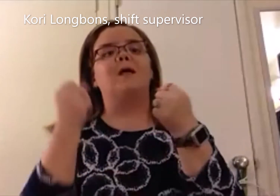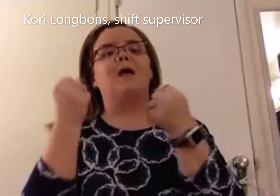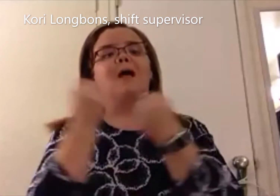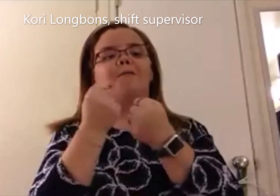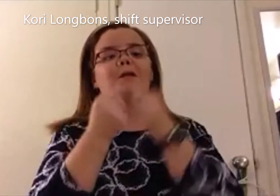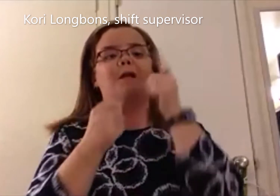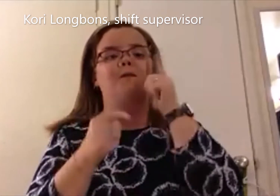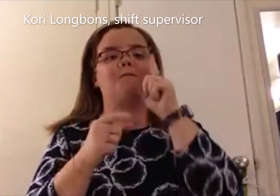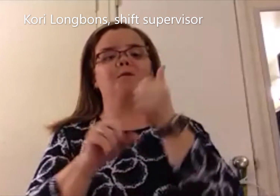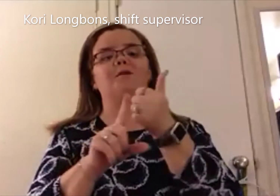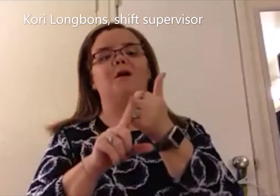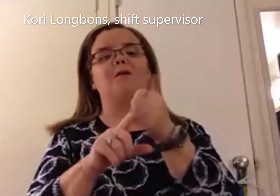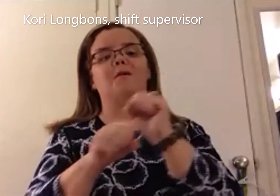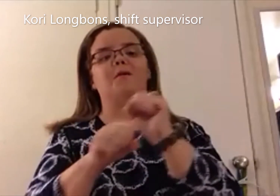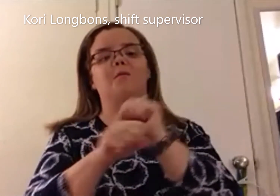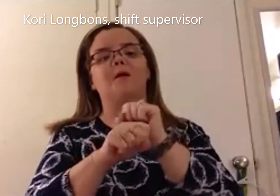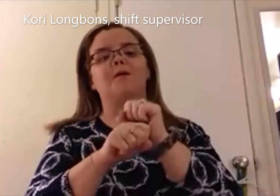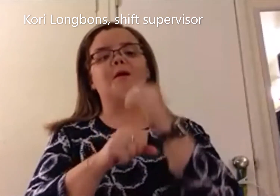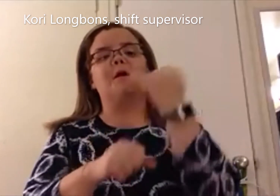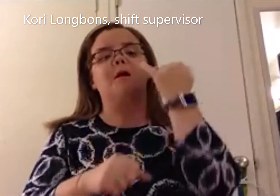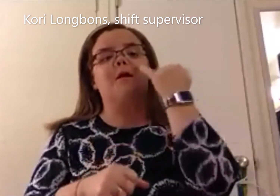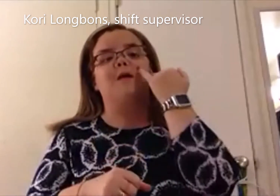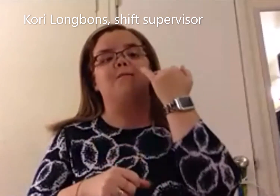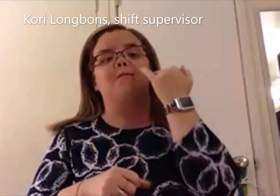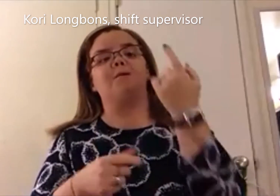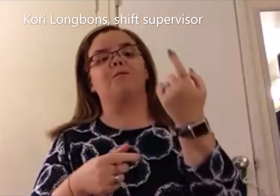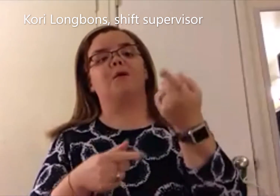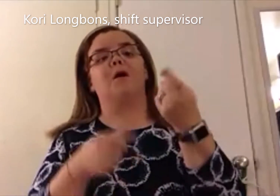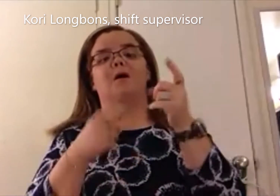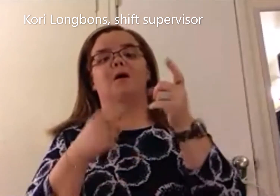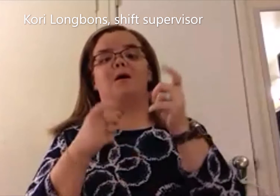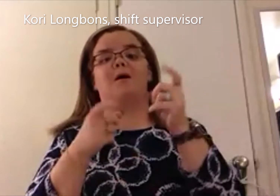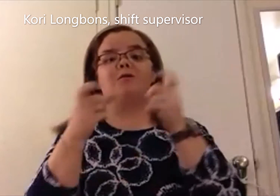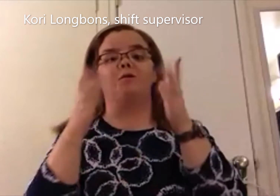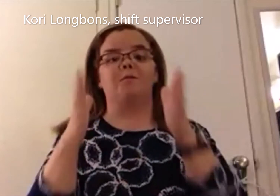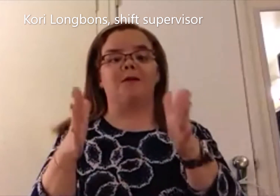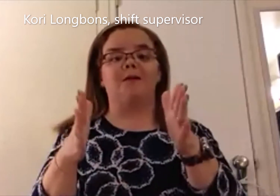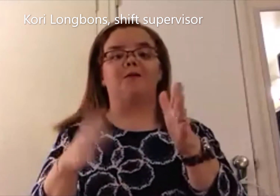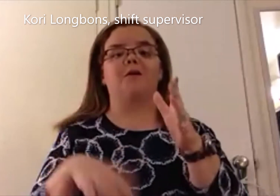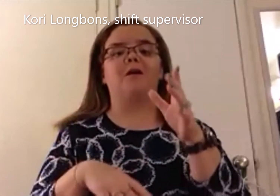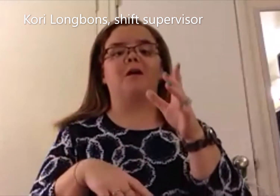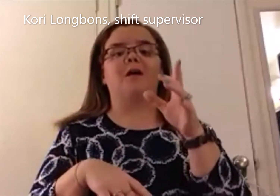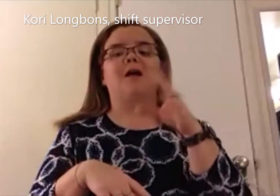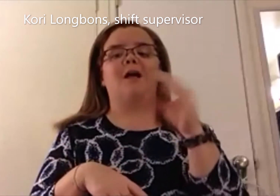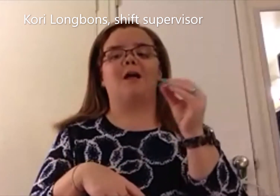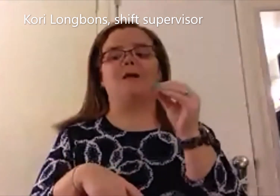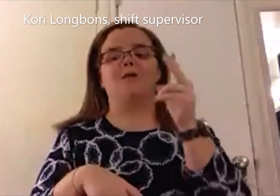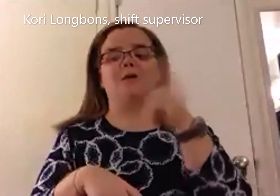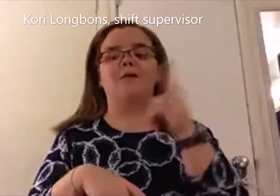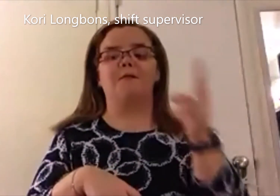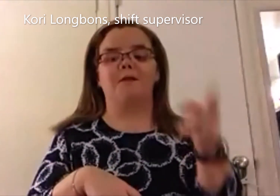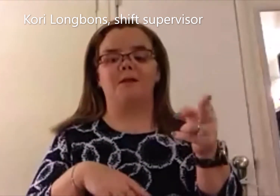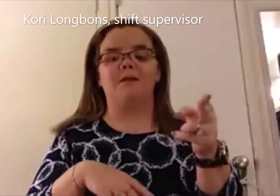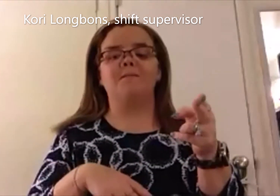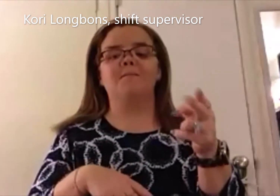advocating for yourself at work. If you are a supervisor and you're hard of hearing i